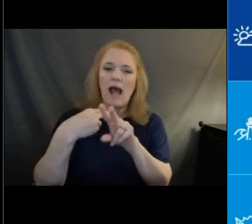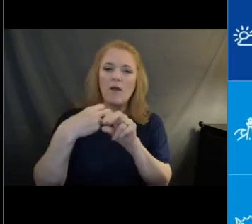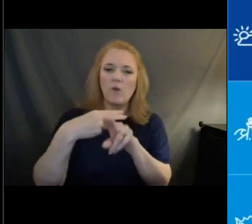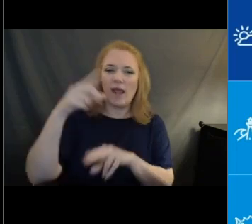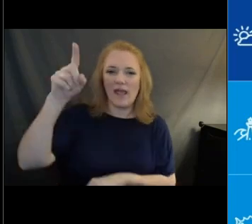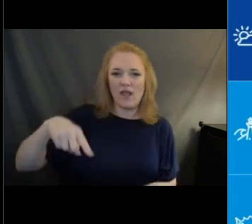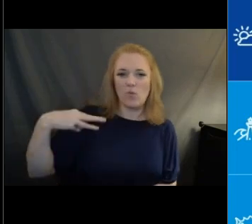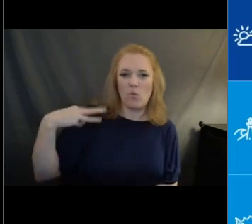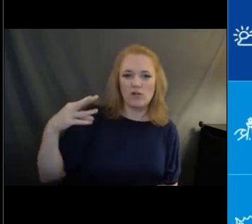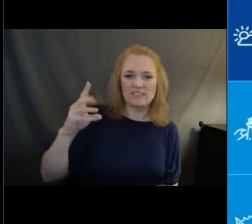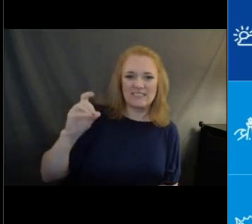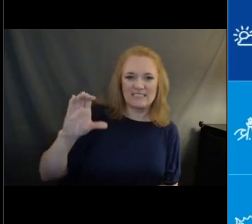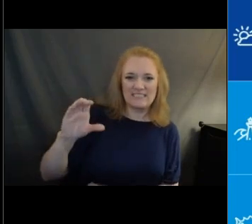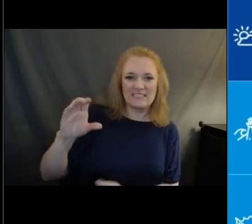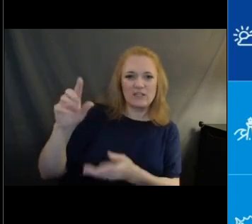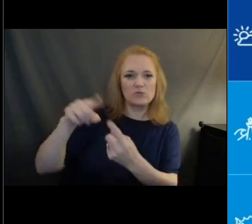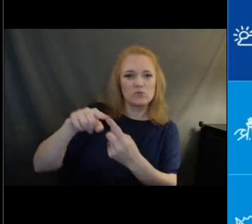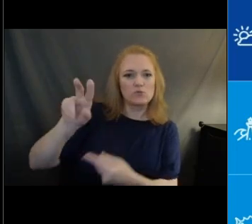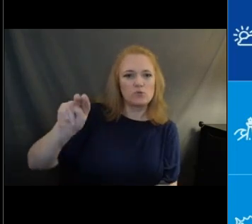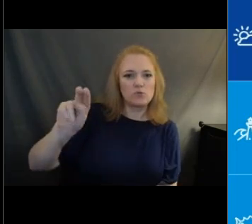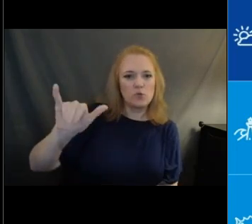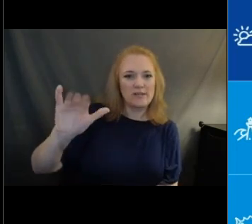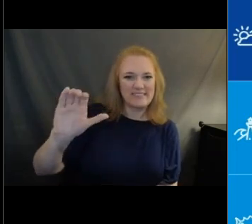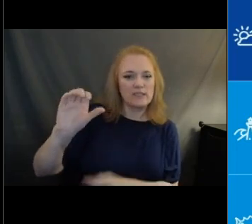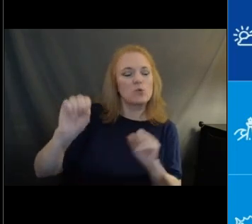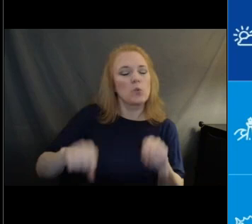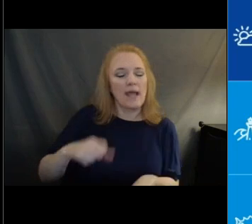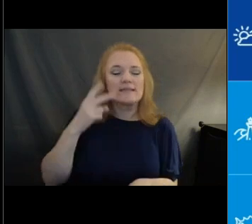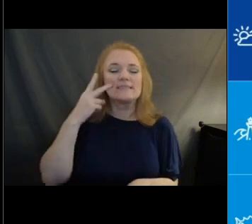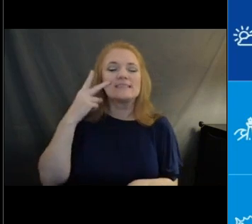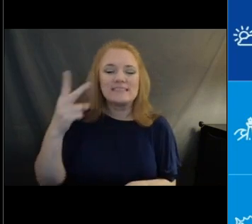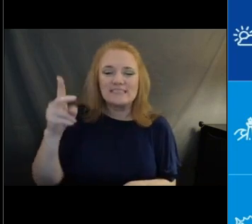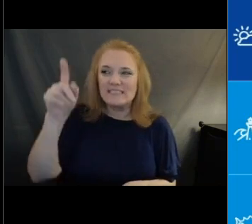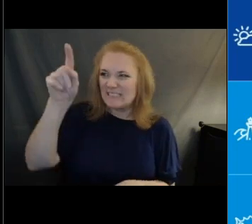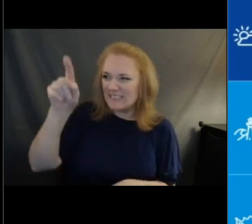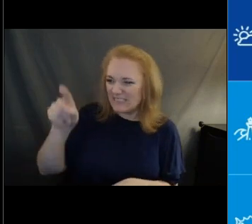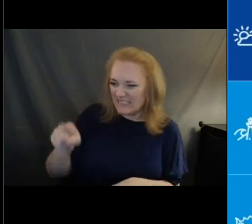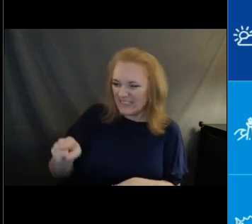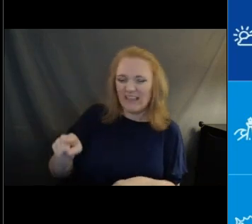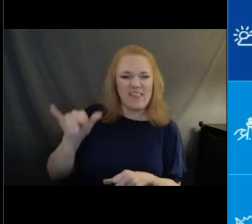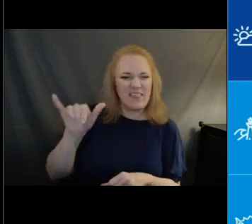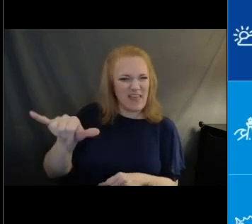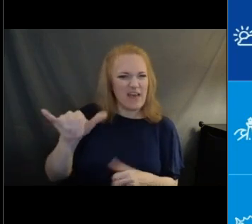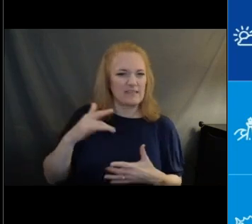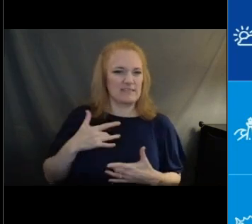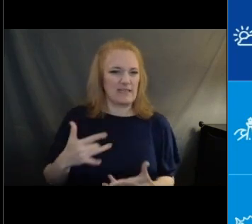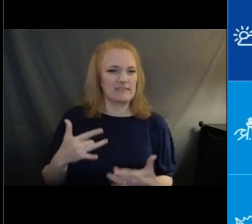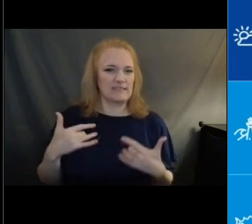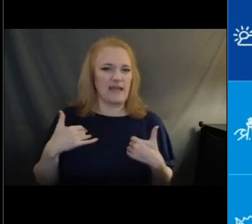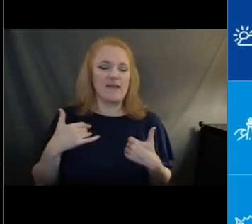up through New York City where we know that the urban corridor is particularly vulnerable to very